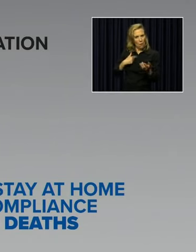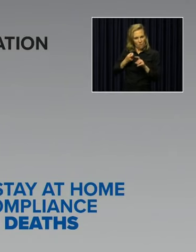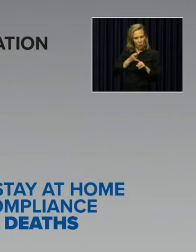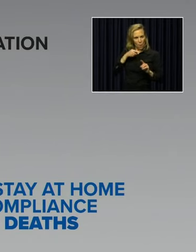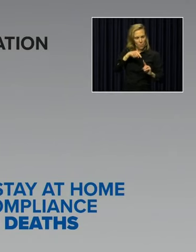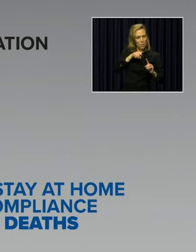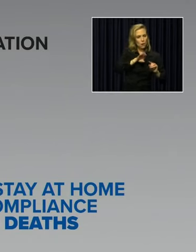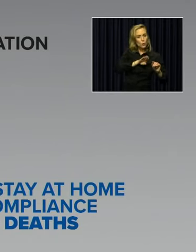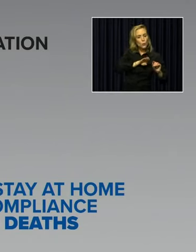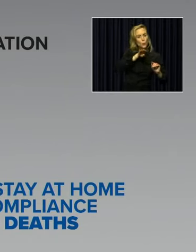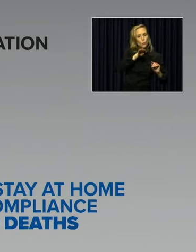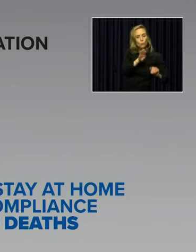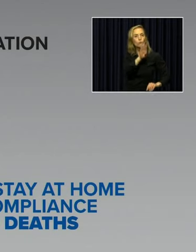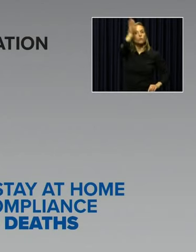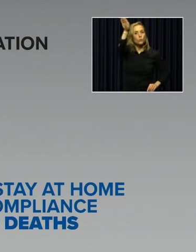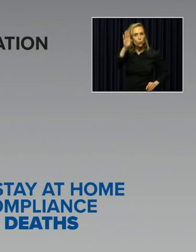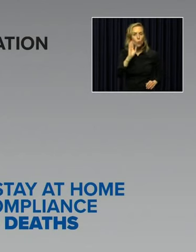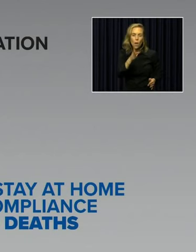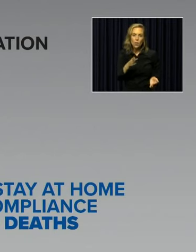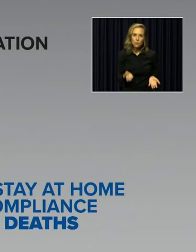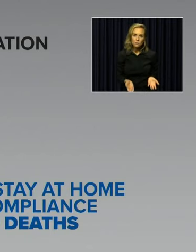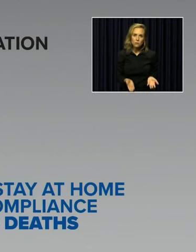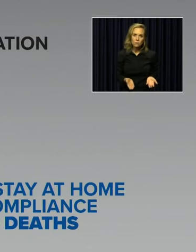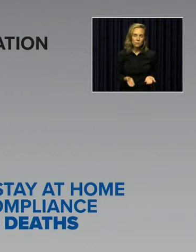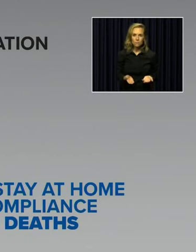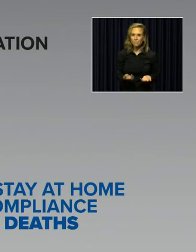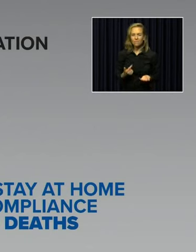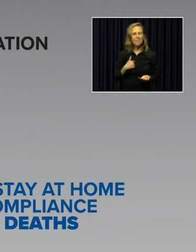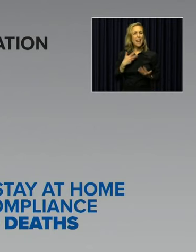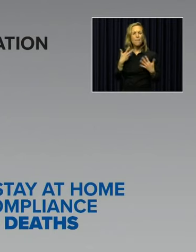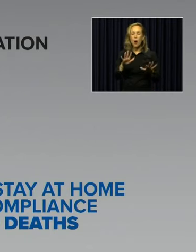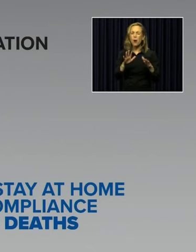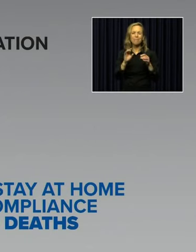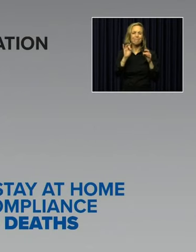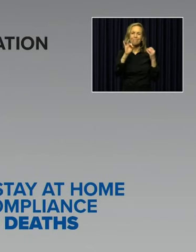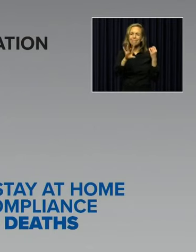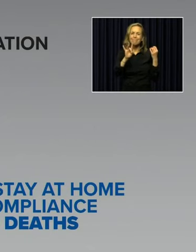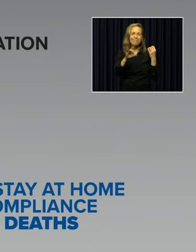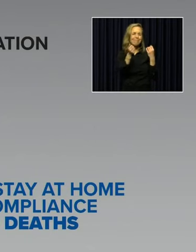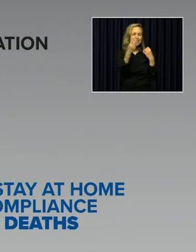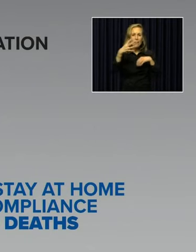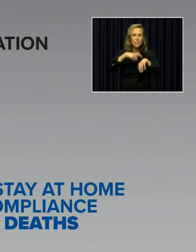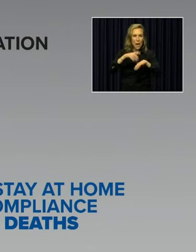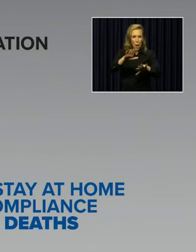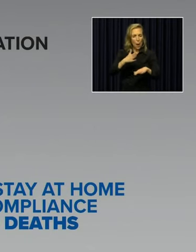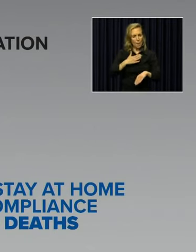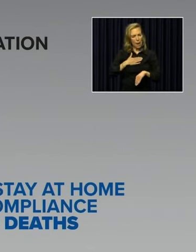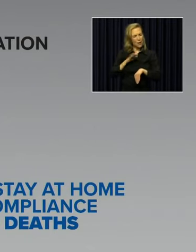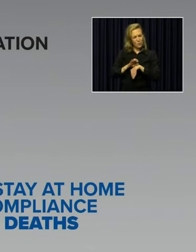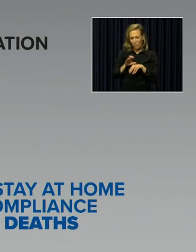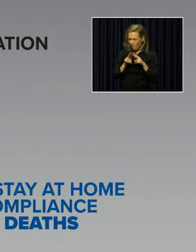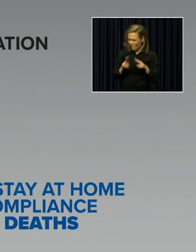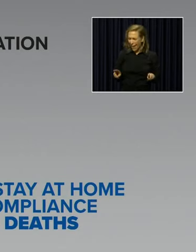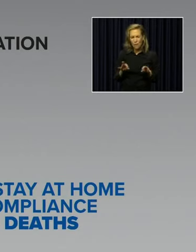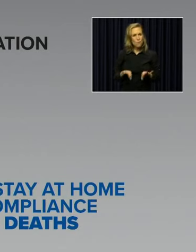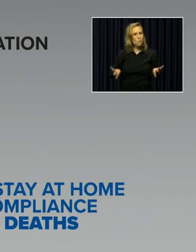GETTING A SENSE FROM HOSPITALS ARE THEY OKAY ON VENTILATORS? IS THERE A TARGET GOAL? SO THE QUESTIONS ON